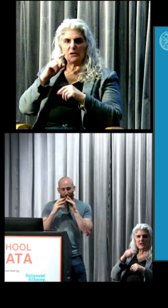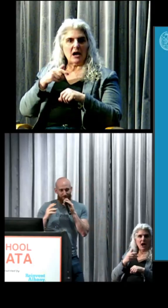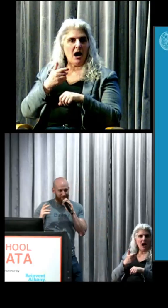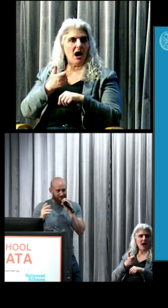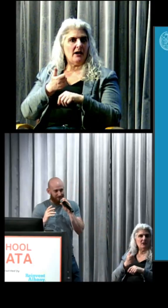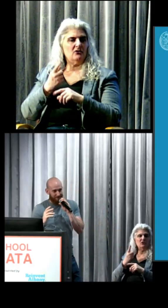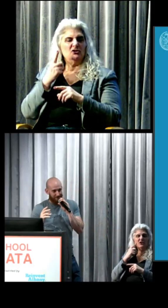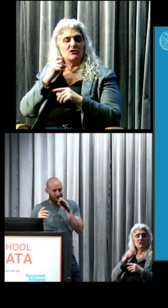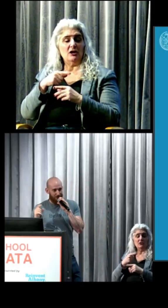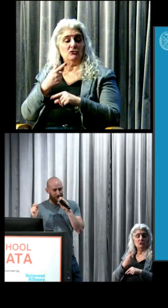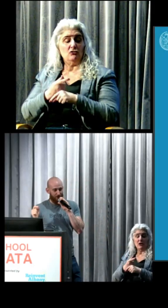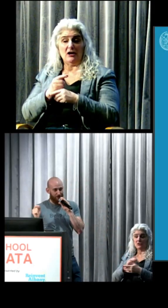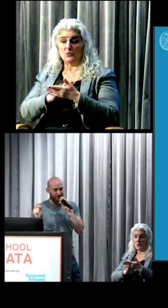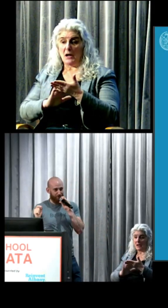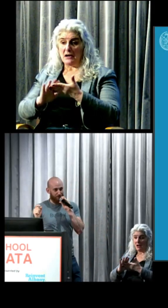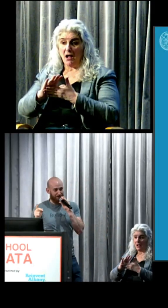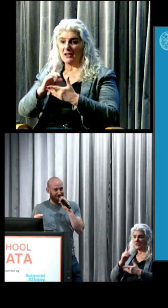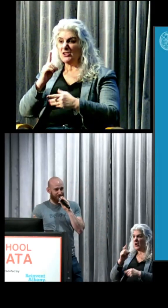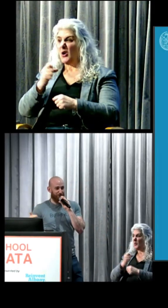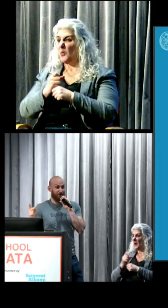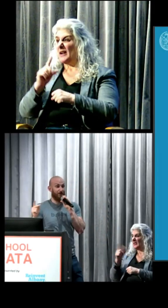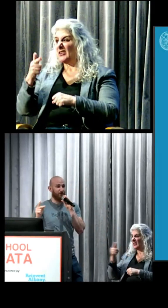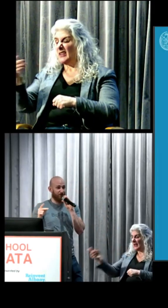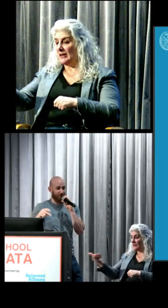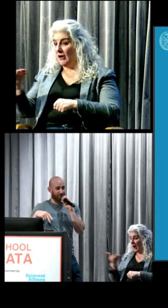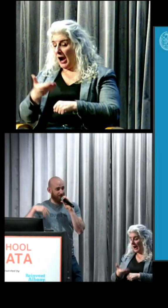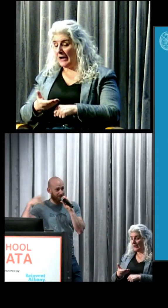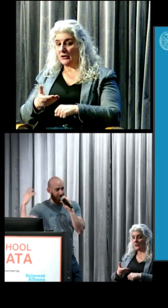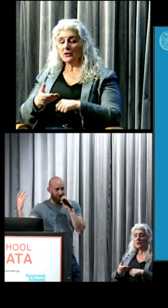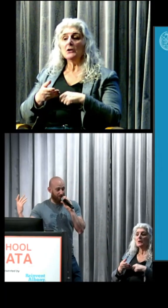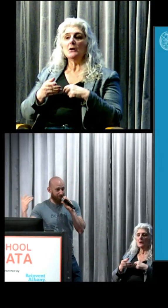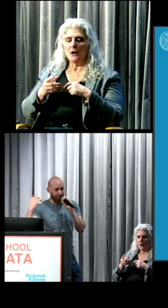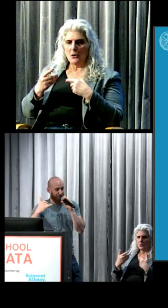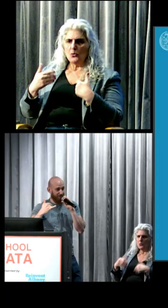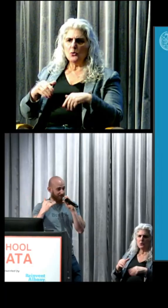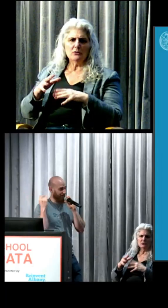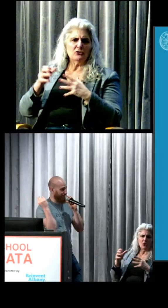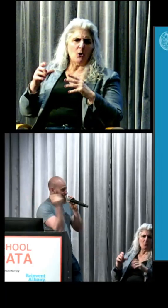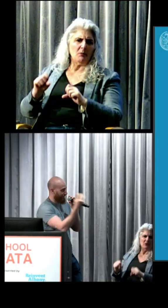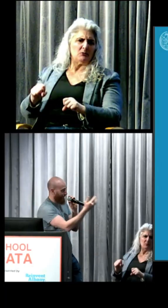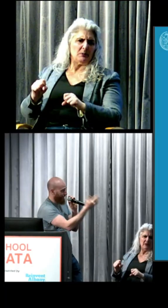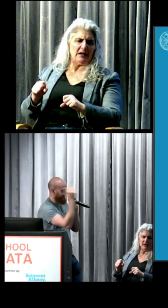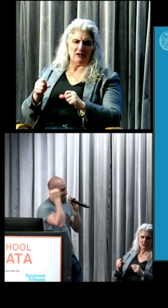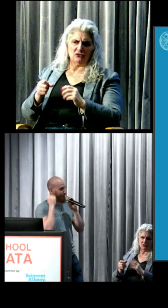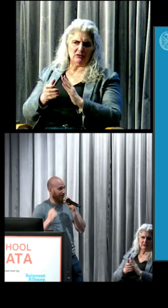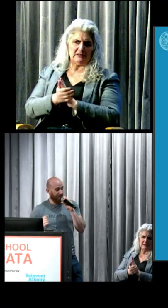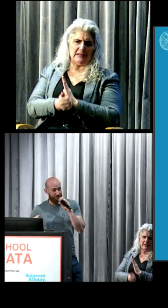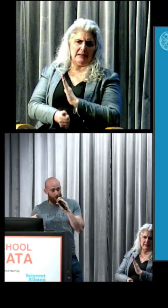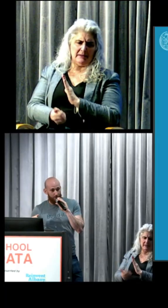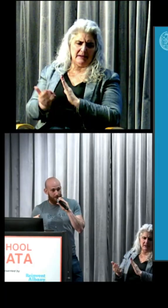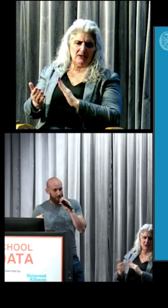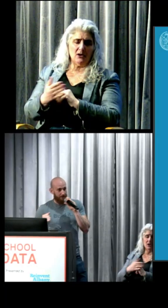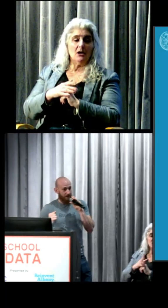We don't want to give people a pretend experience, right? We want to show people the respect of engaging them with how things actually work, right?